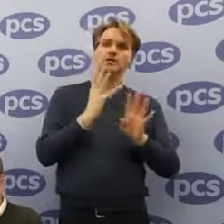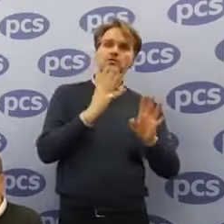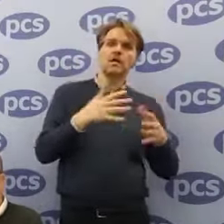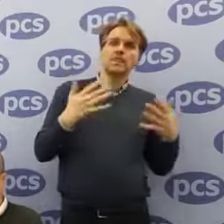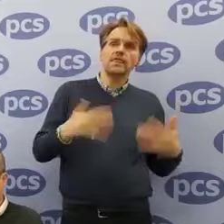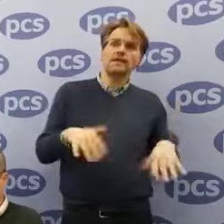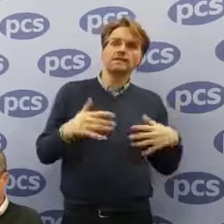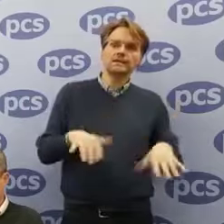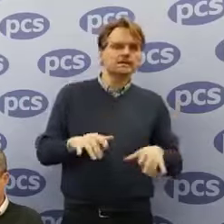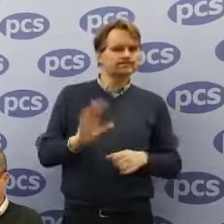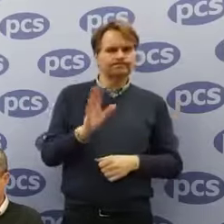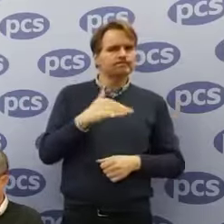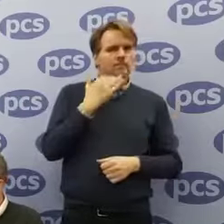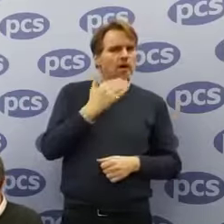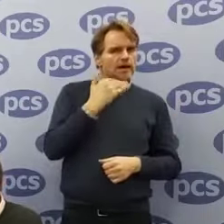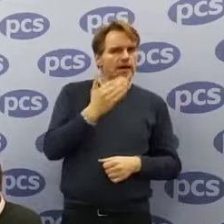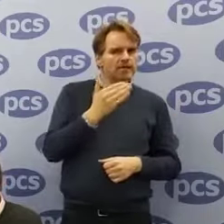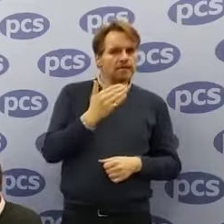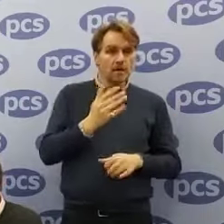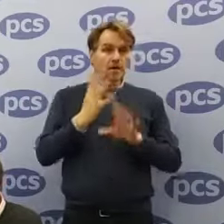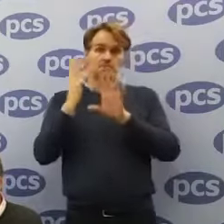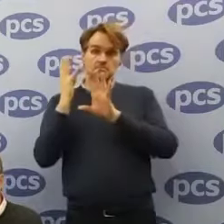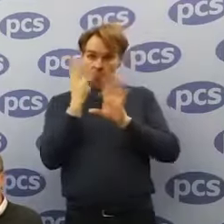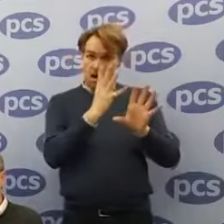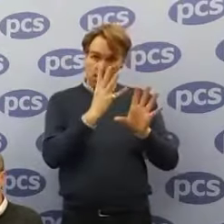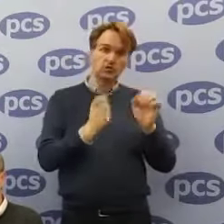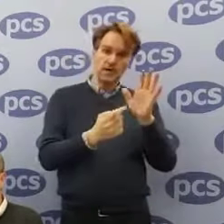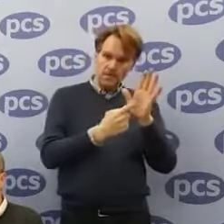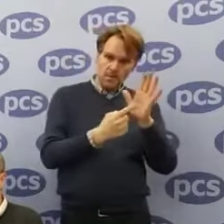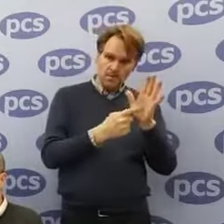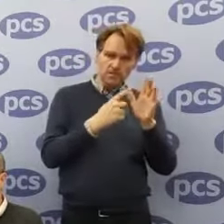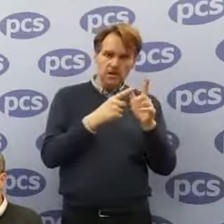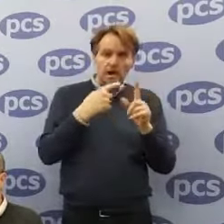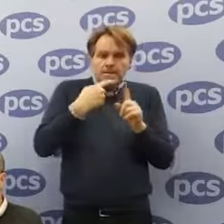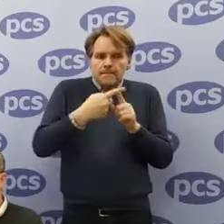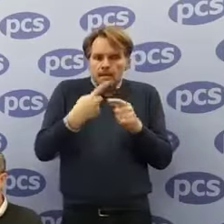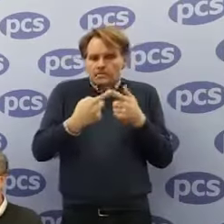important, and I think we may well see a big march, but what we know is we need to